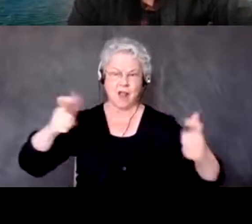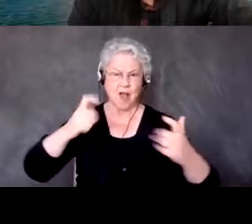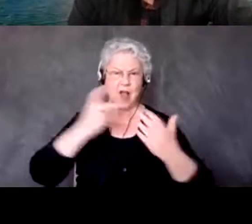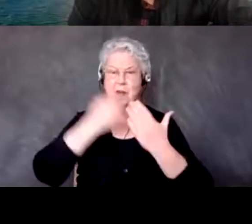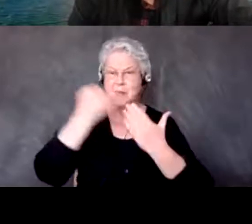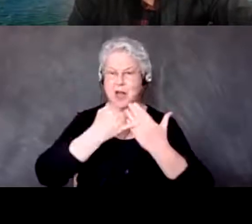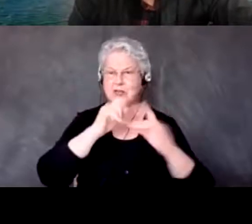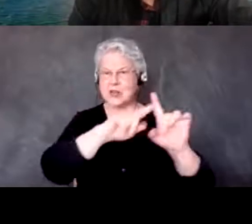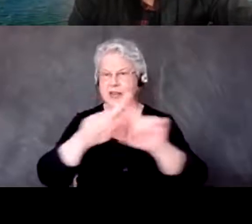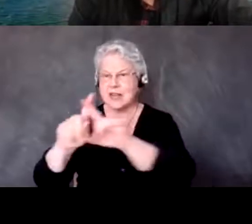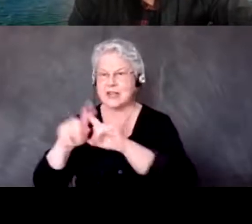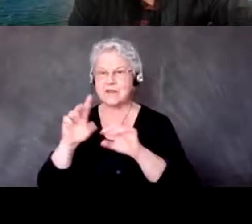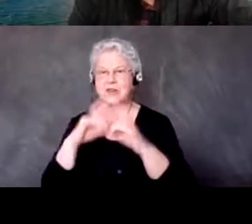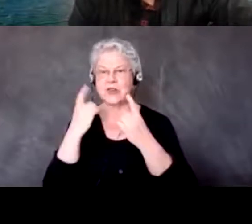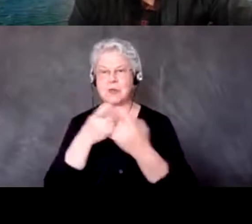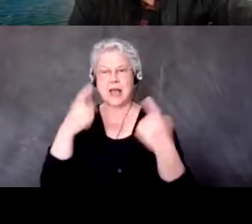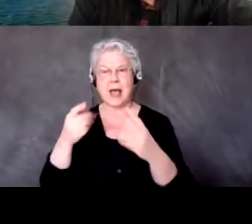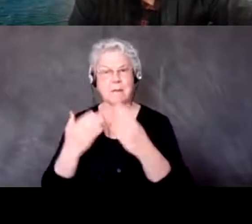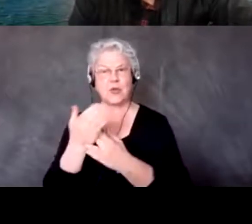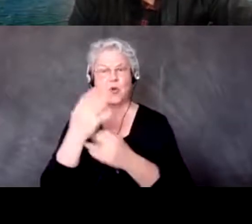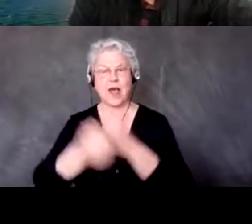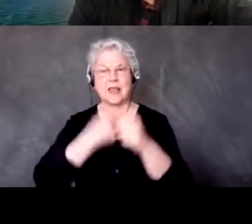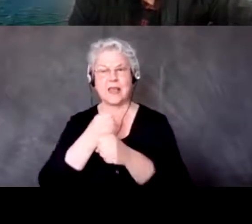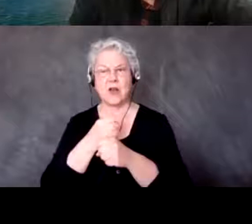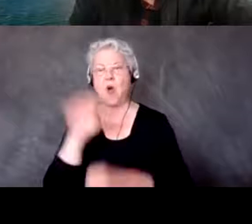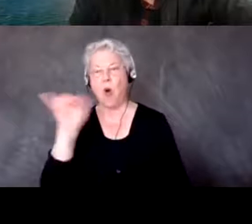happening throughout the year, as well as CCP, wondering how to best coordinate and share